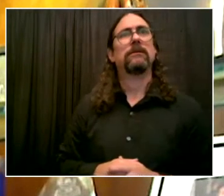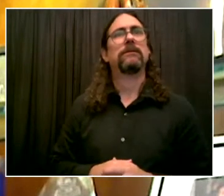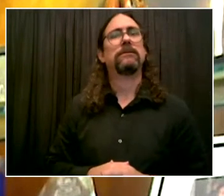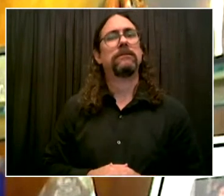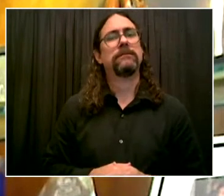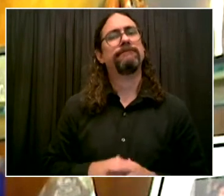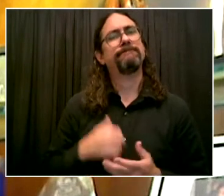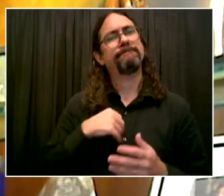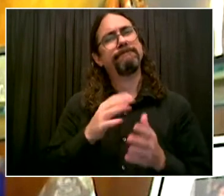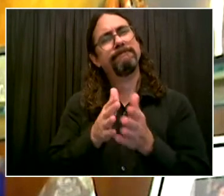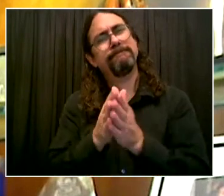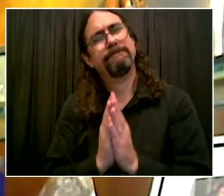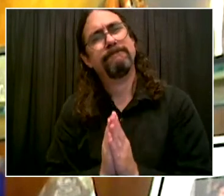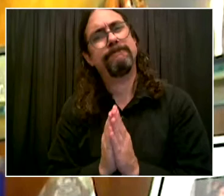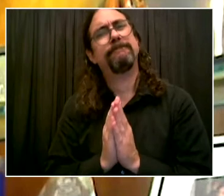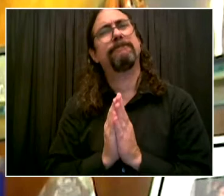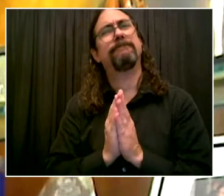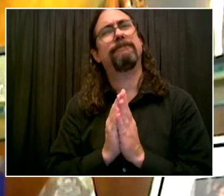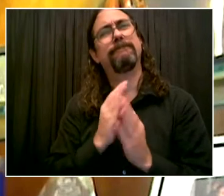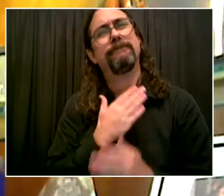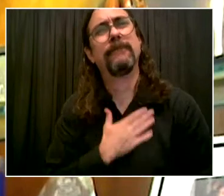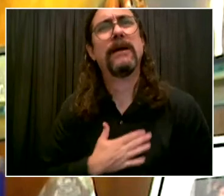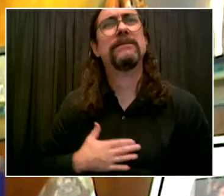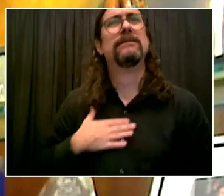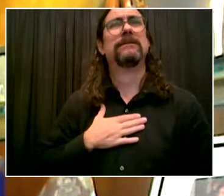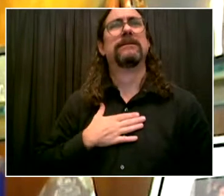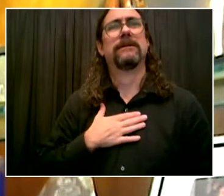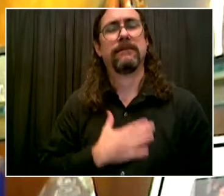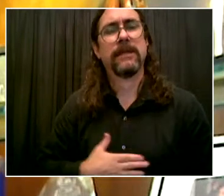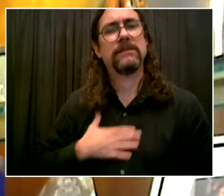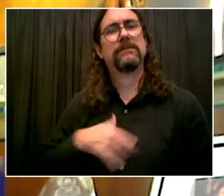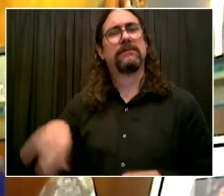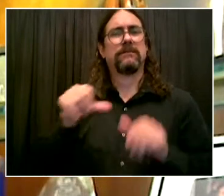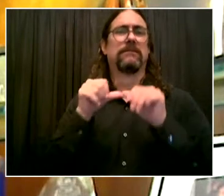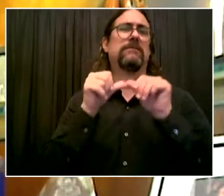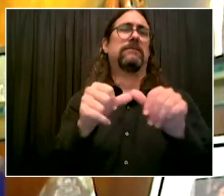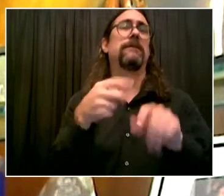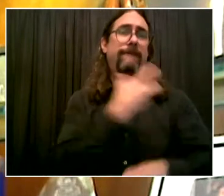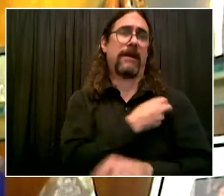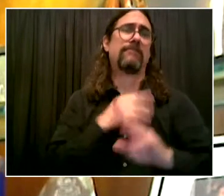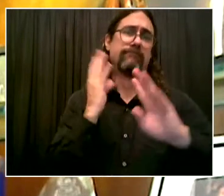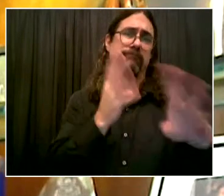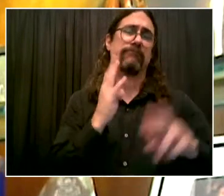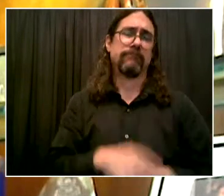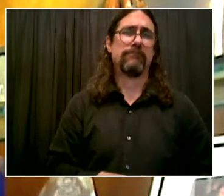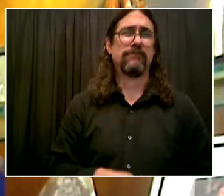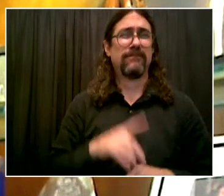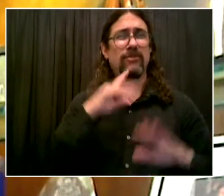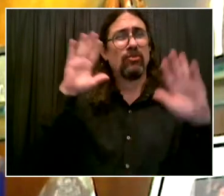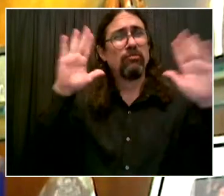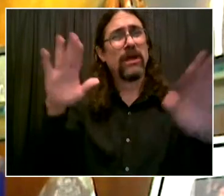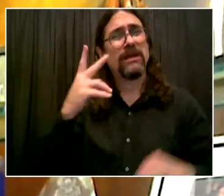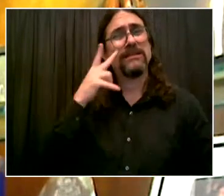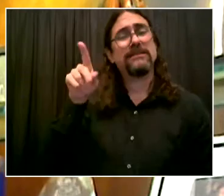VACCINATED. I ENCOURAGED BY THE NUMBERS WE SEE WITH 41% OF